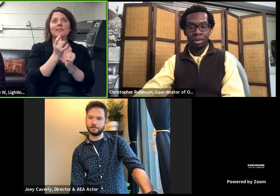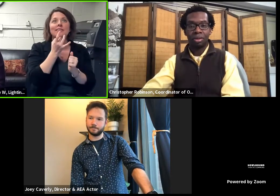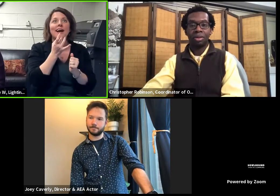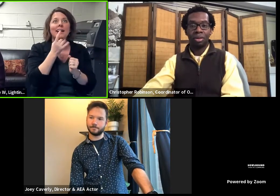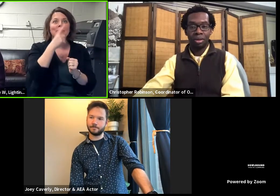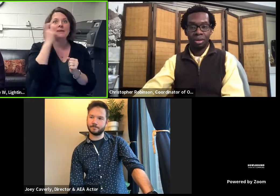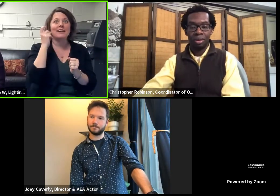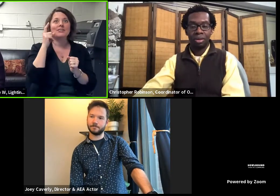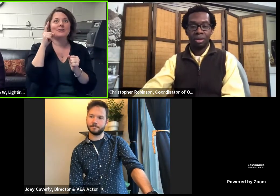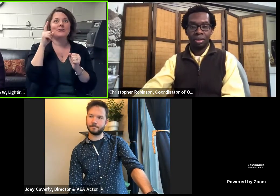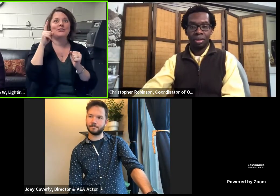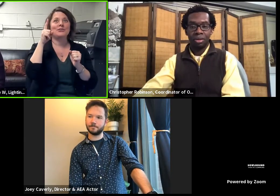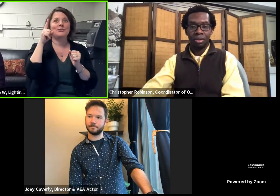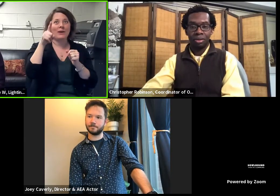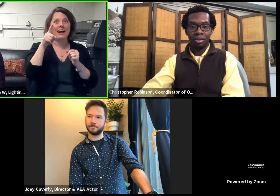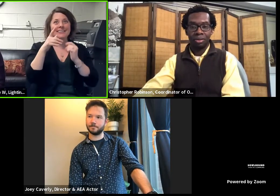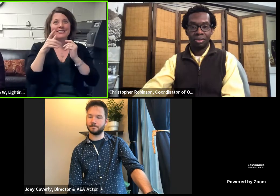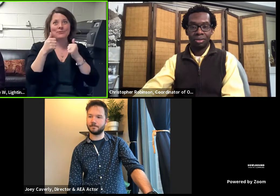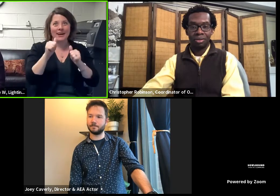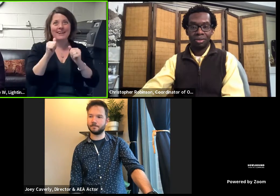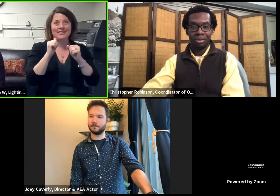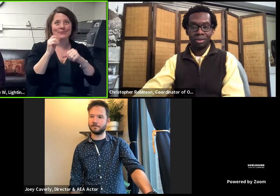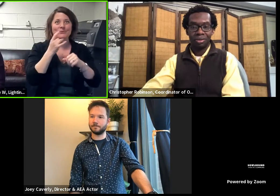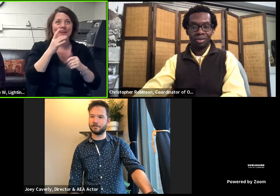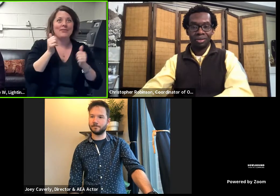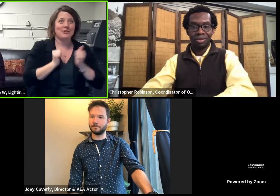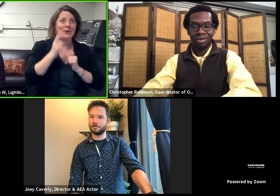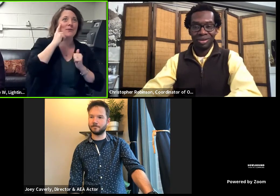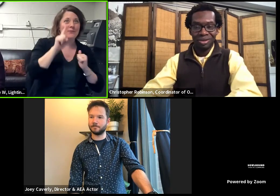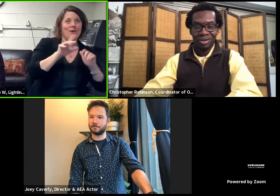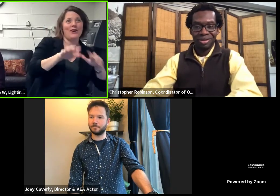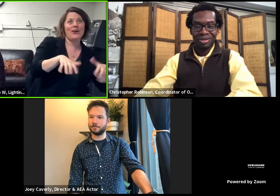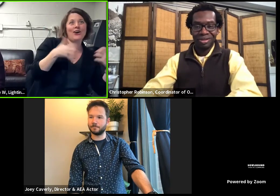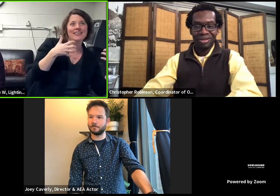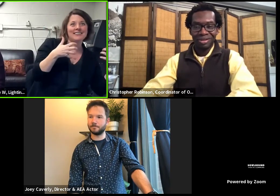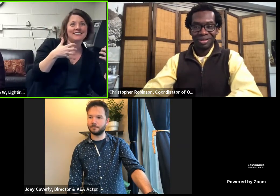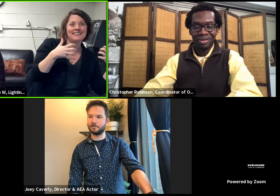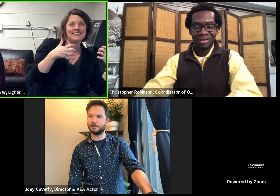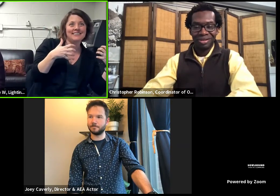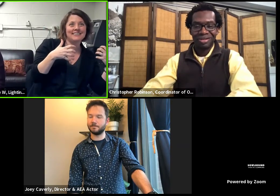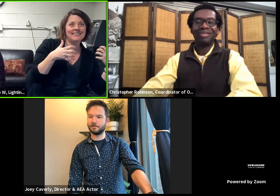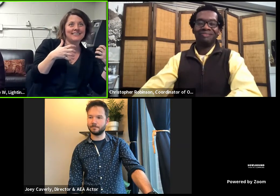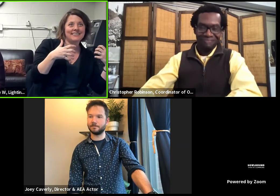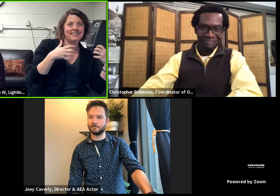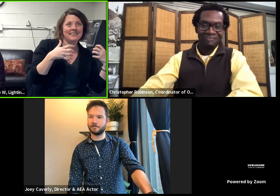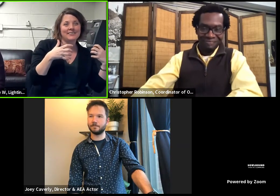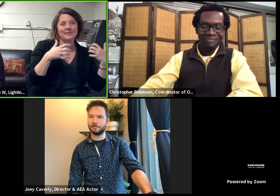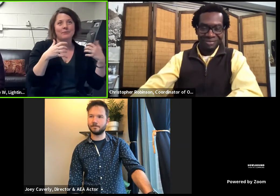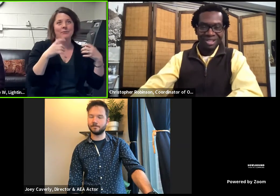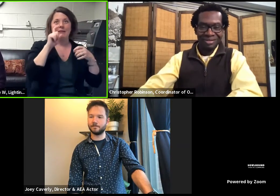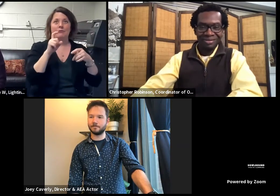But it can be a little bit sticky with lighting because you have to try to light the show for the audience at the same time, of course.